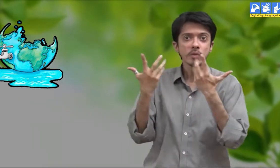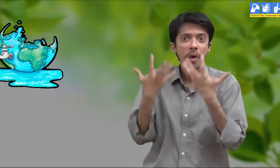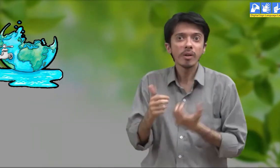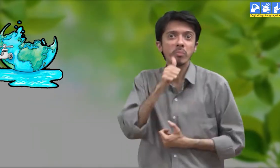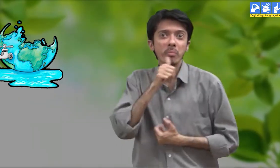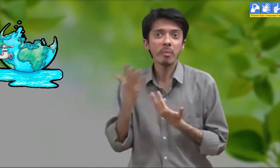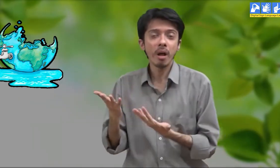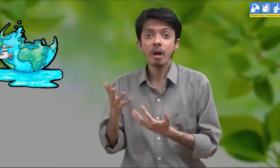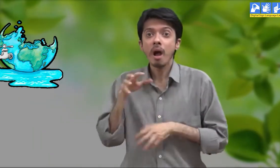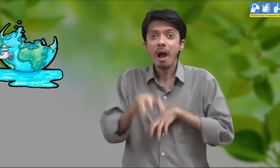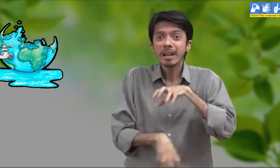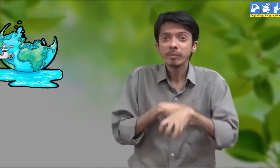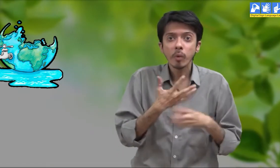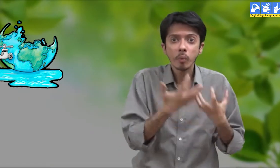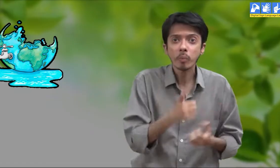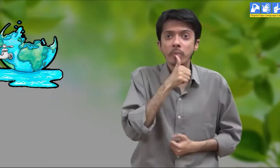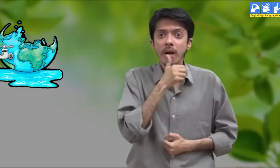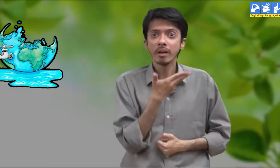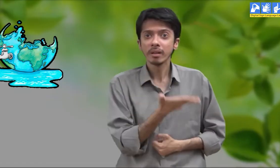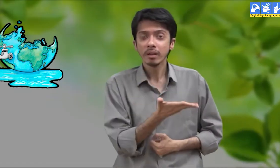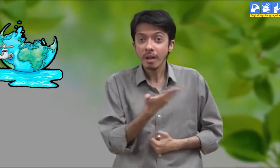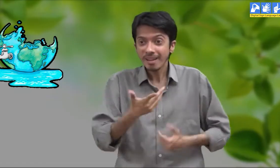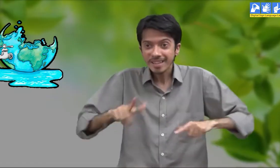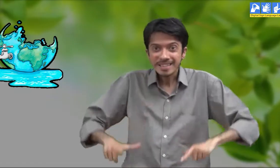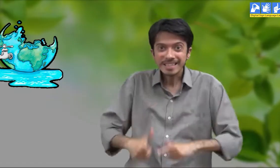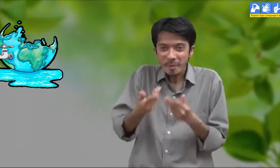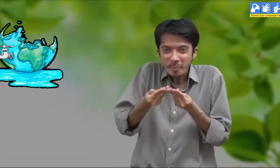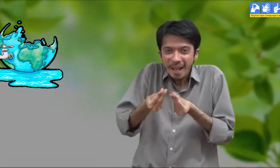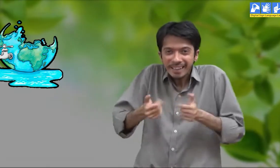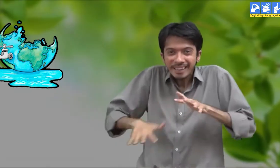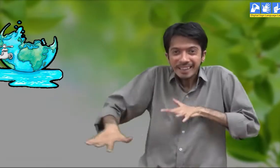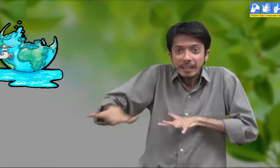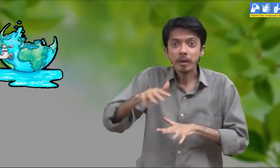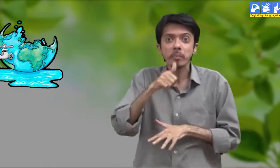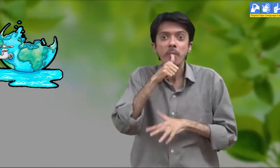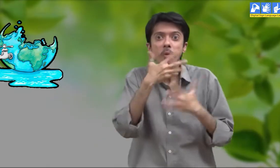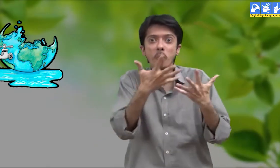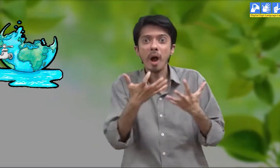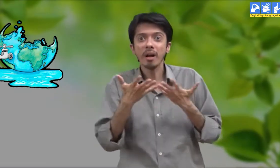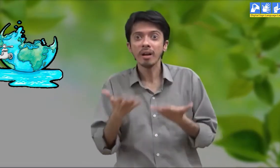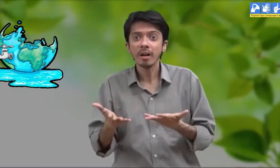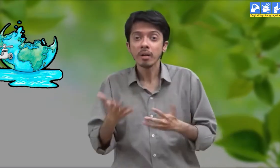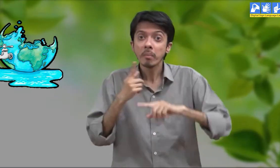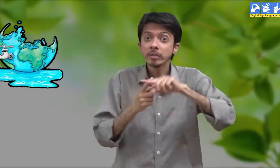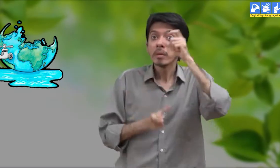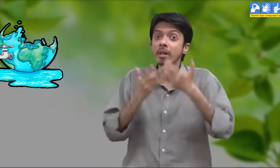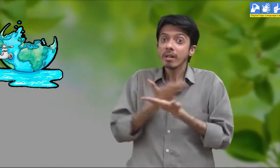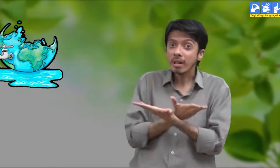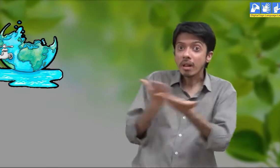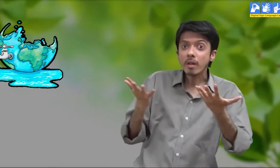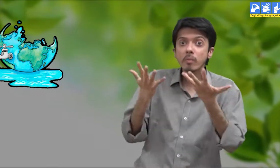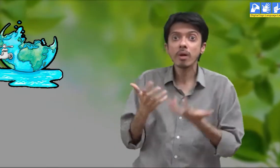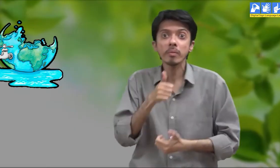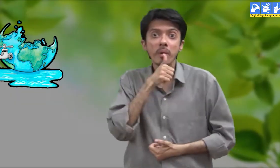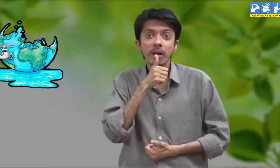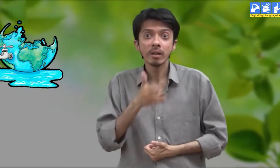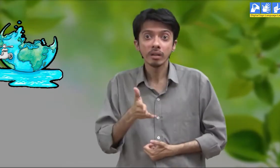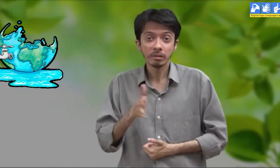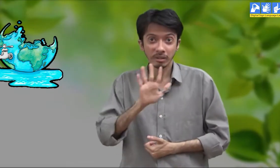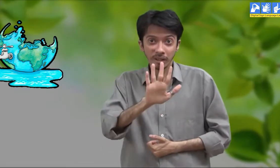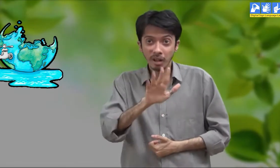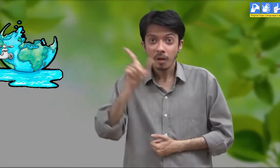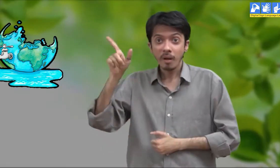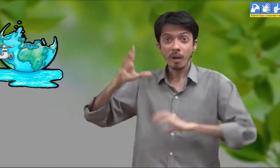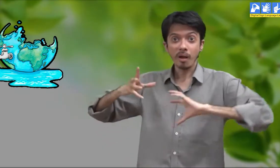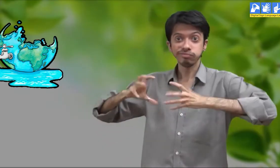Plants and trees, animals need water to survive. Humans also need water for their survival.